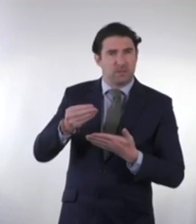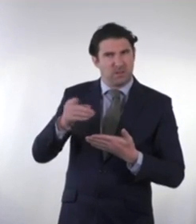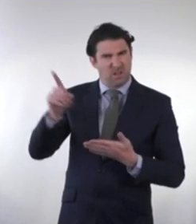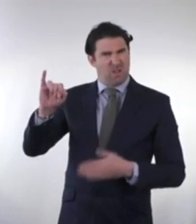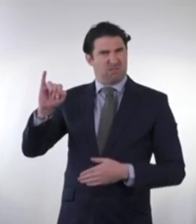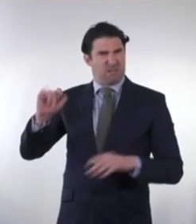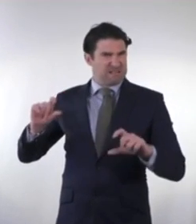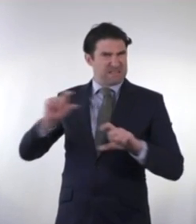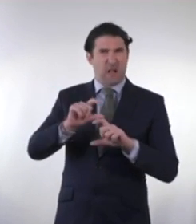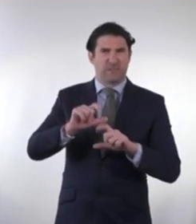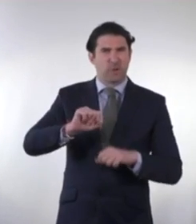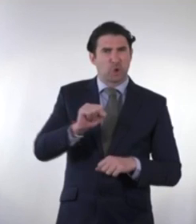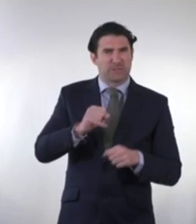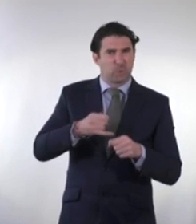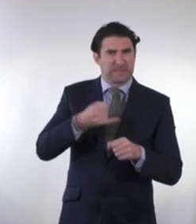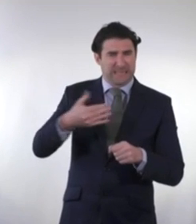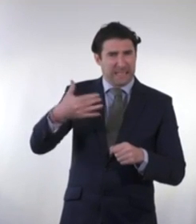The Prime Minister Yes, indeed.